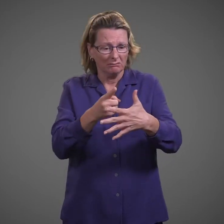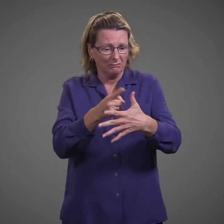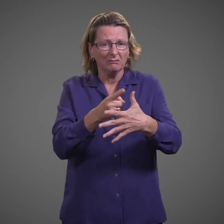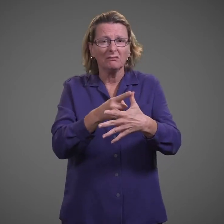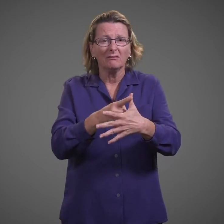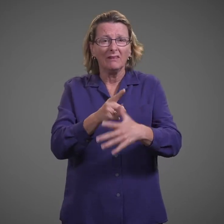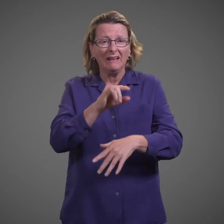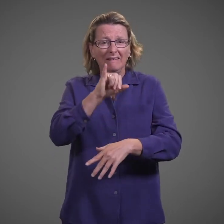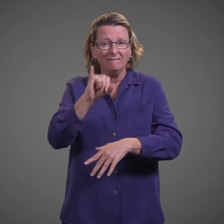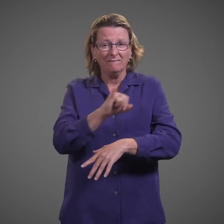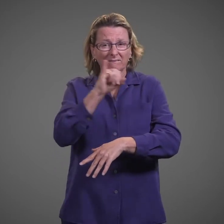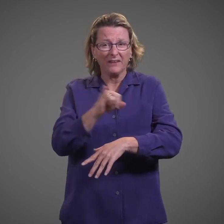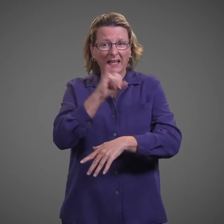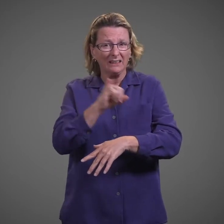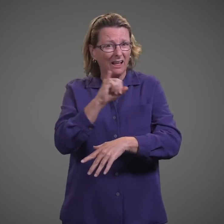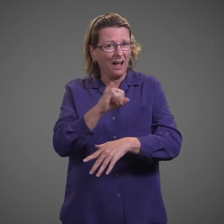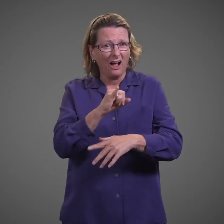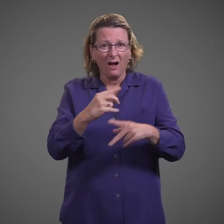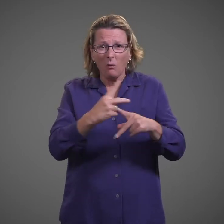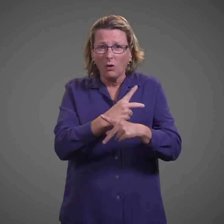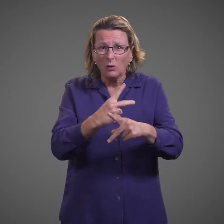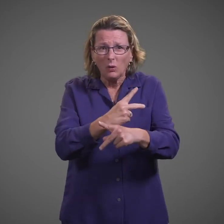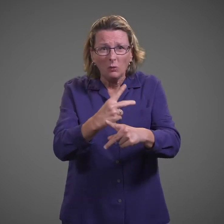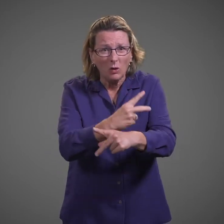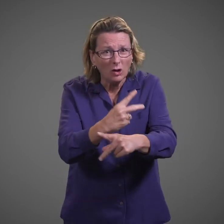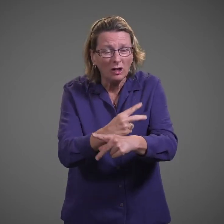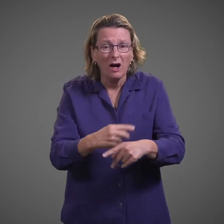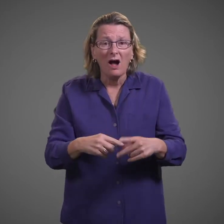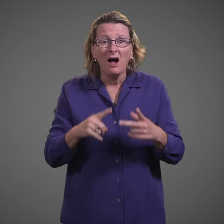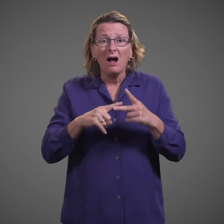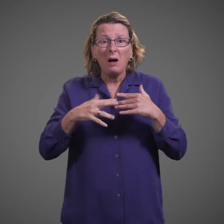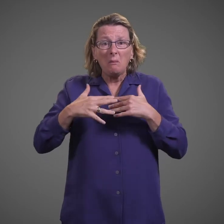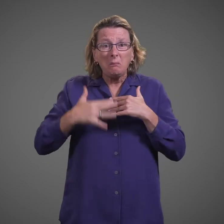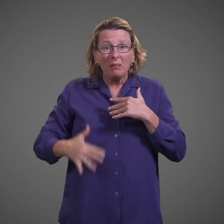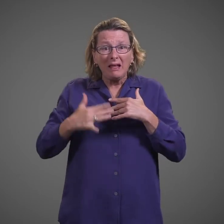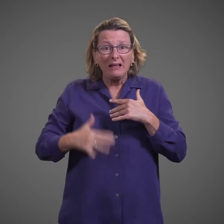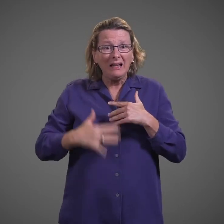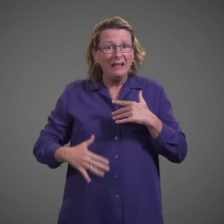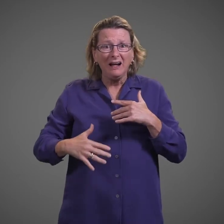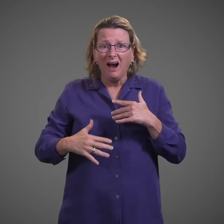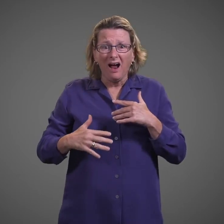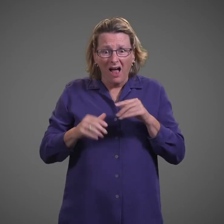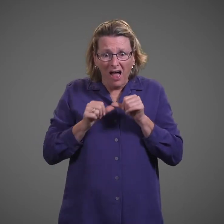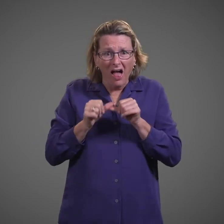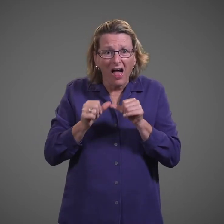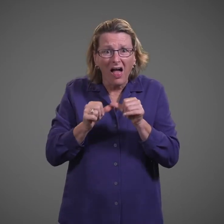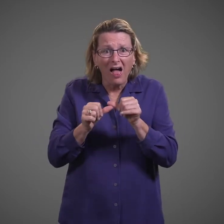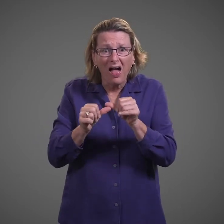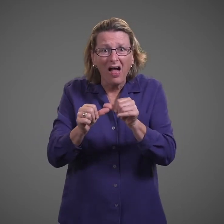If your infections are getting worse, not better. If bleeding continues and gets worse.